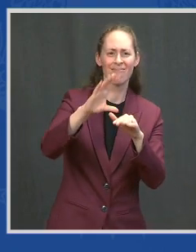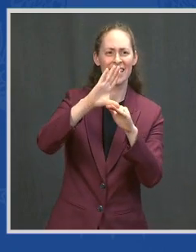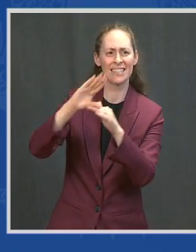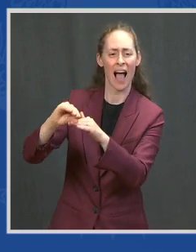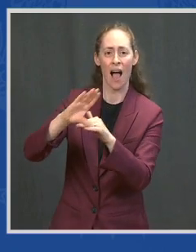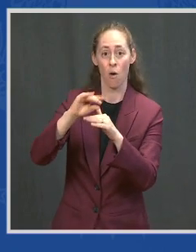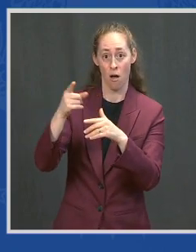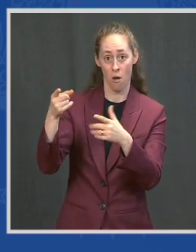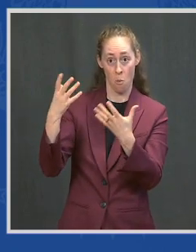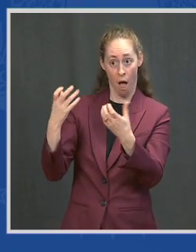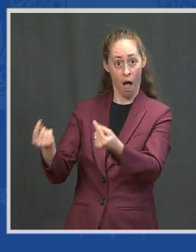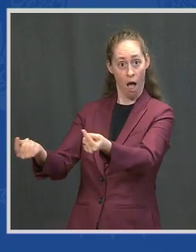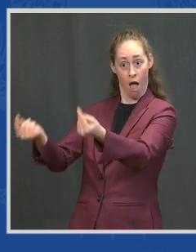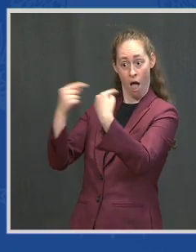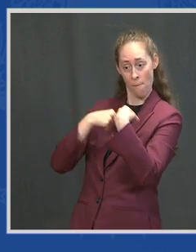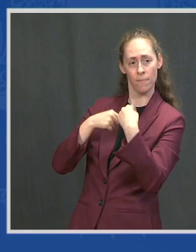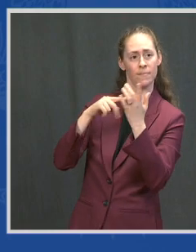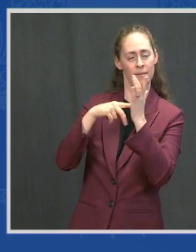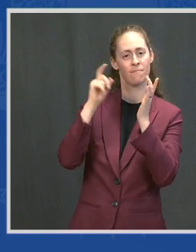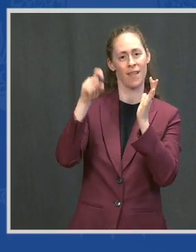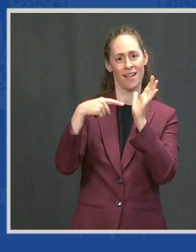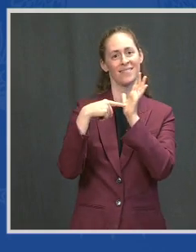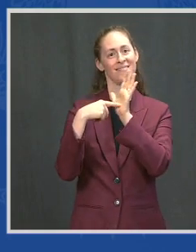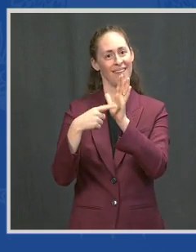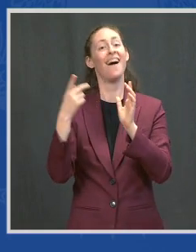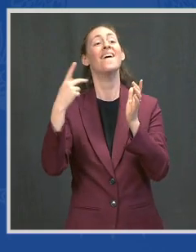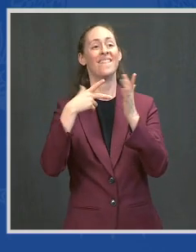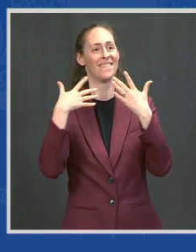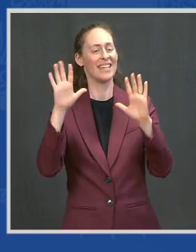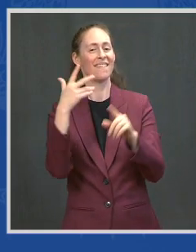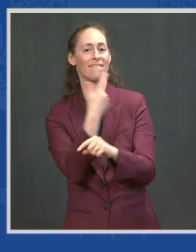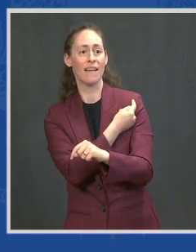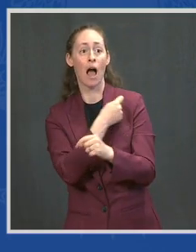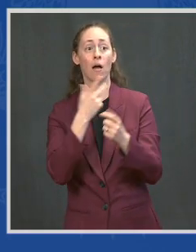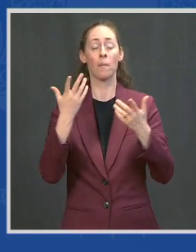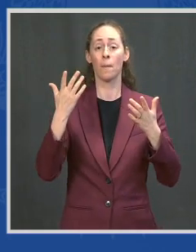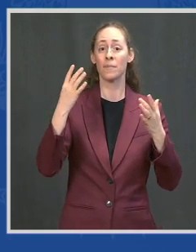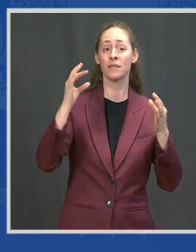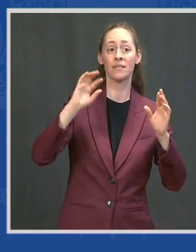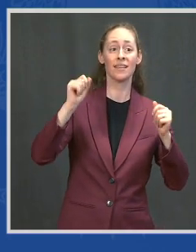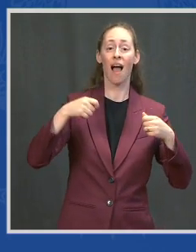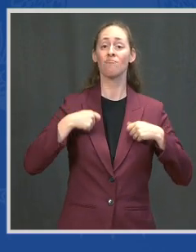discounts on merchandise, and other creative ways to make it easier and more fun to get vaccinated,